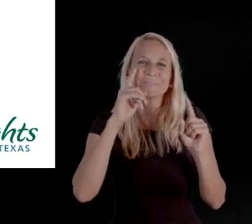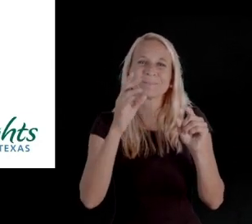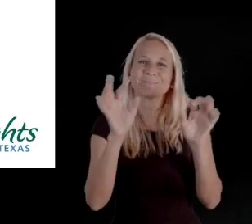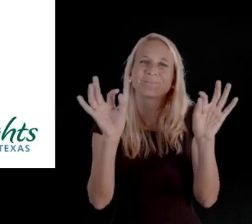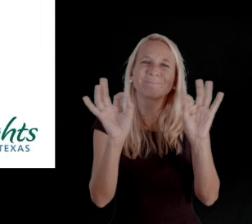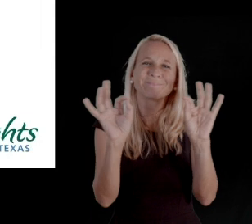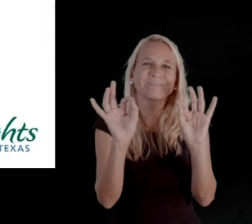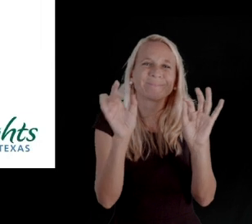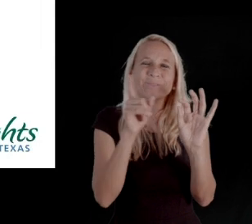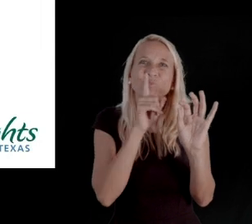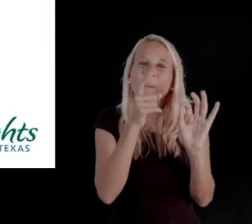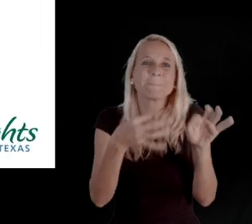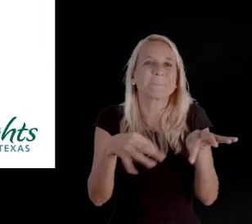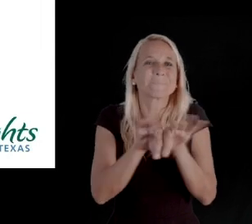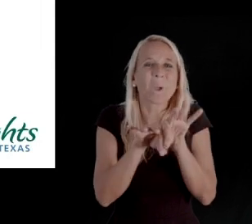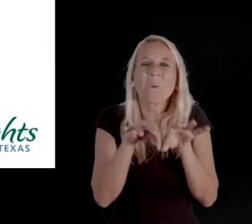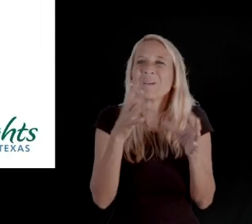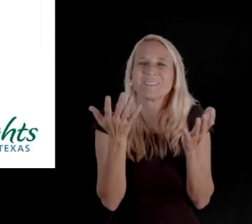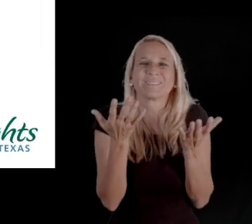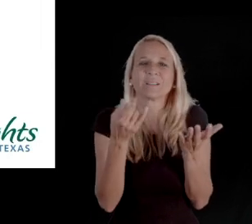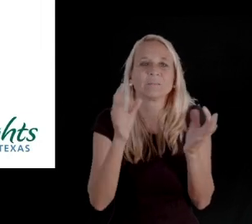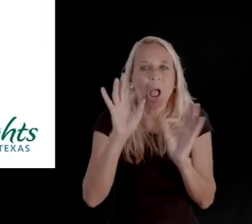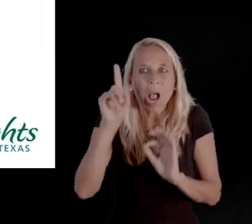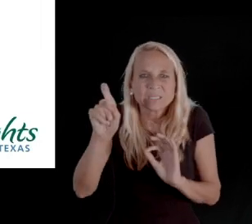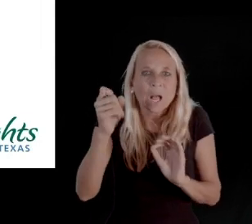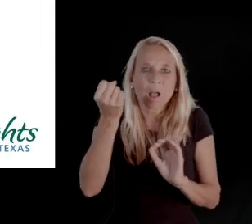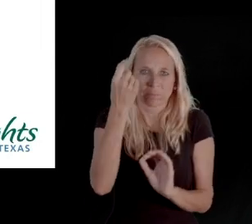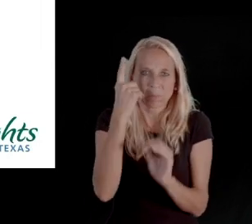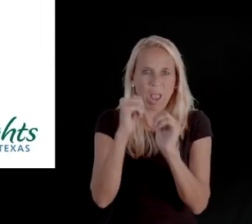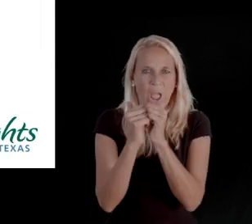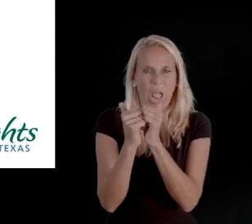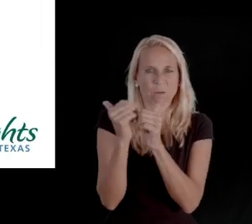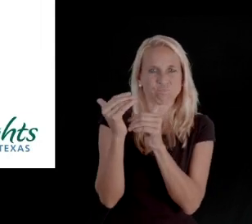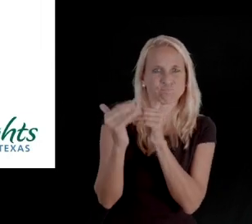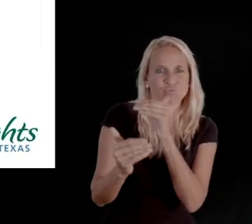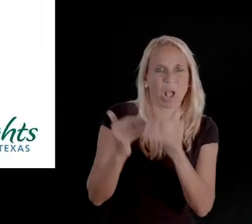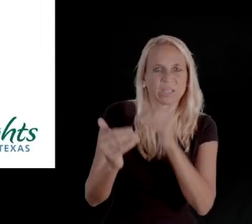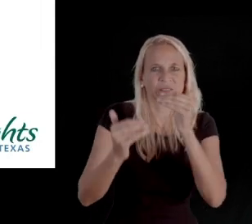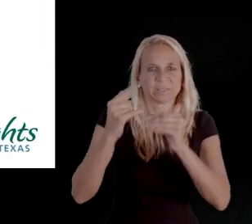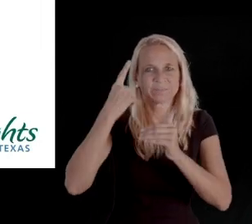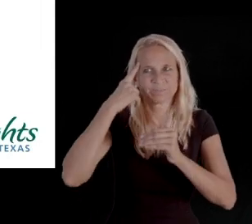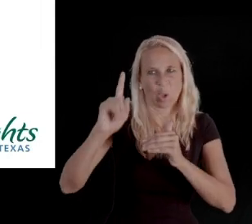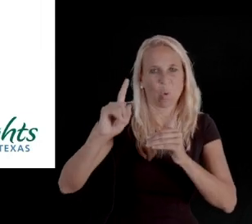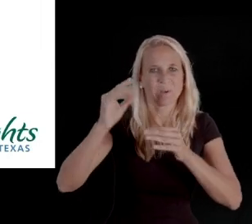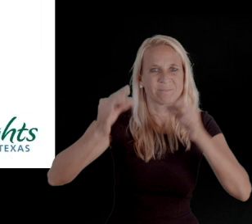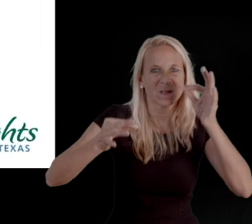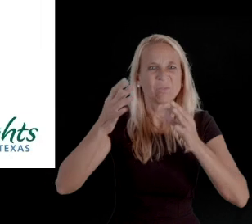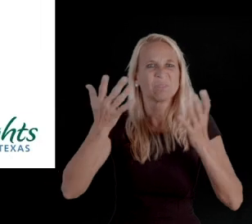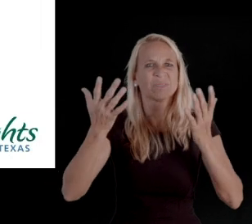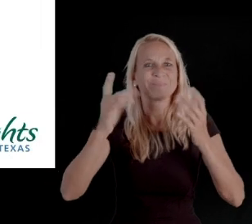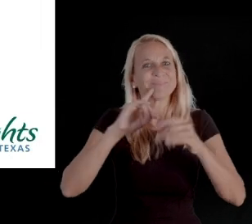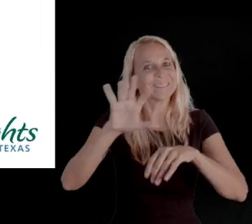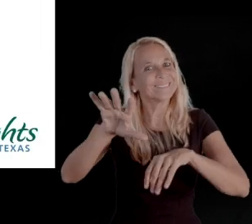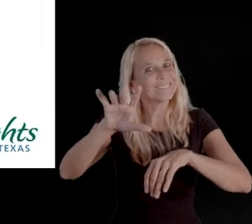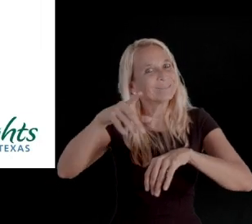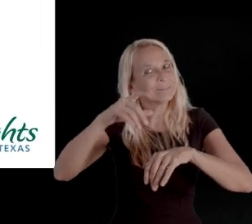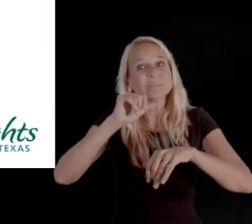it in terms of being informal. So it's like informally informal, but it is a process that it kind of takes time